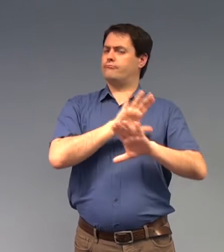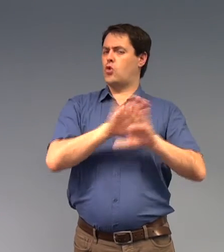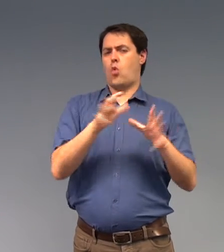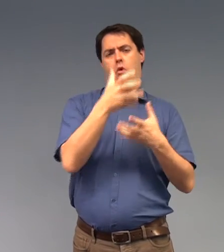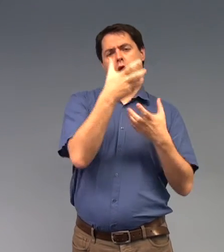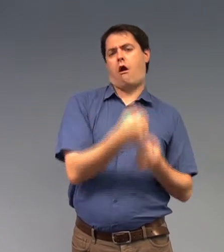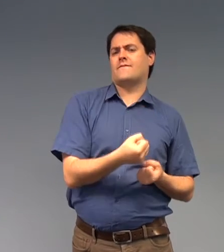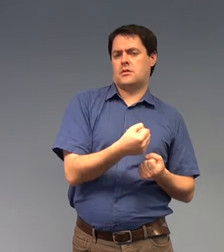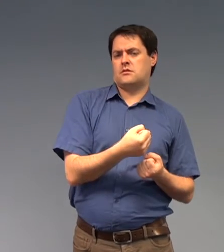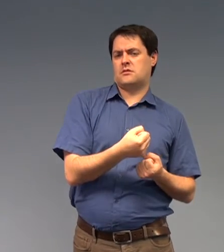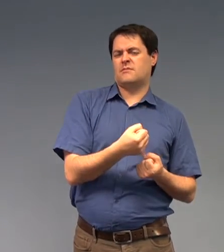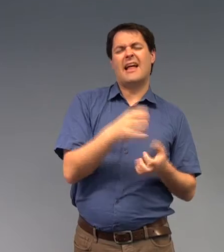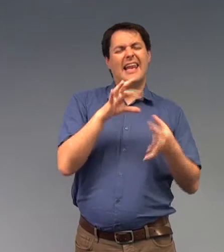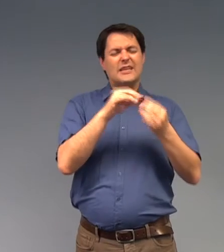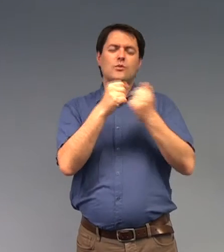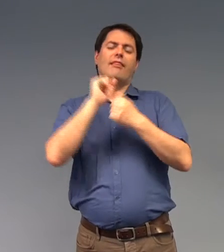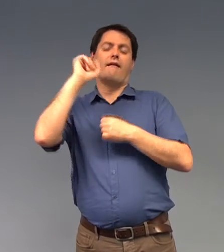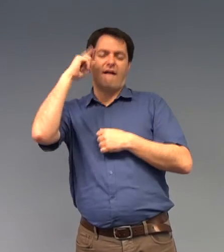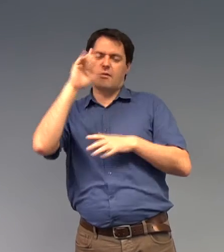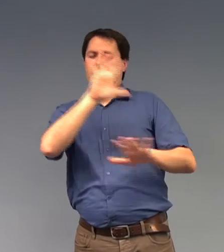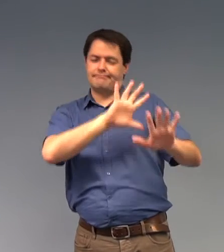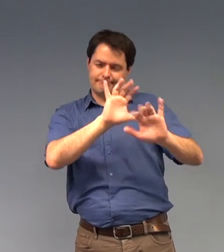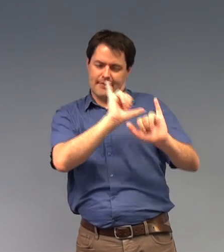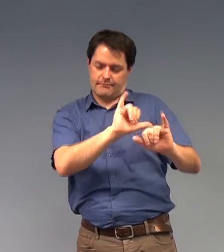Here the English script said "a vote of no confidence."